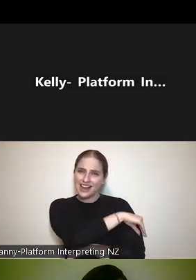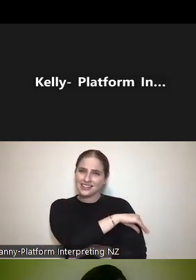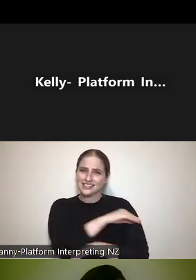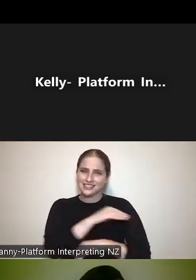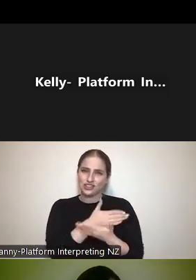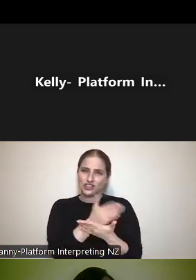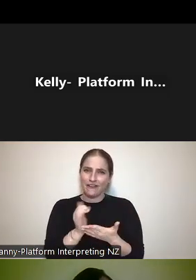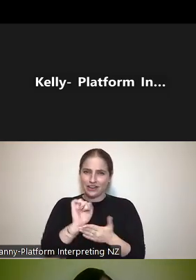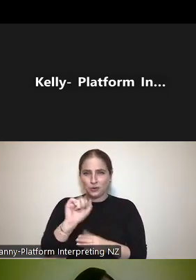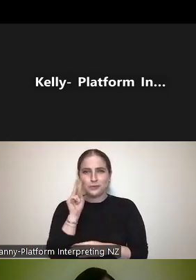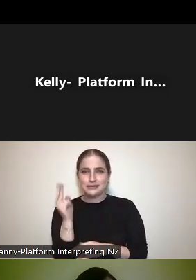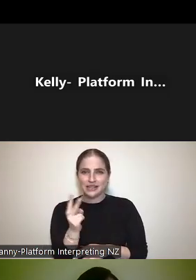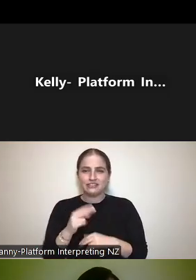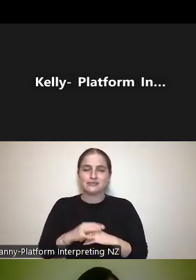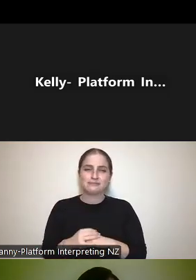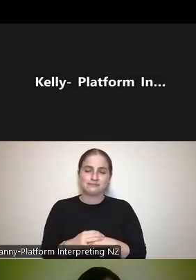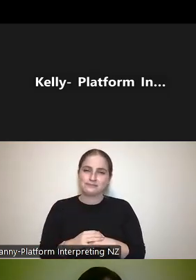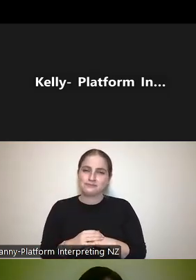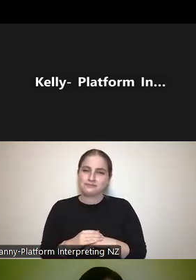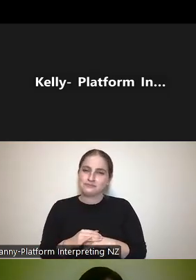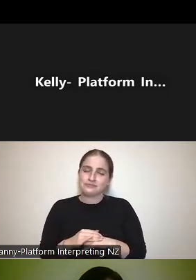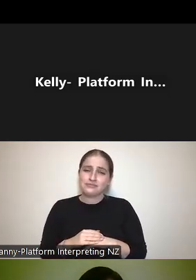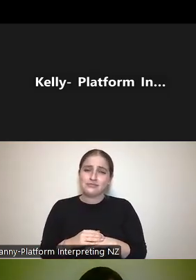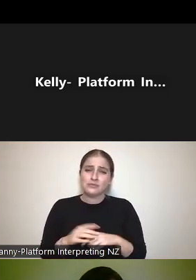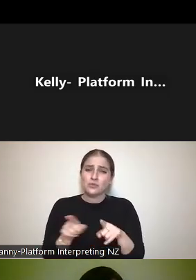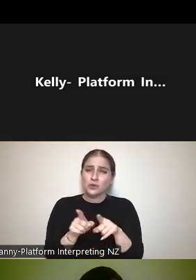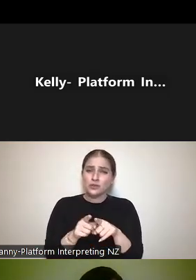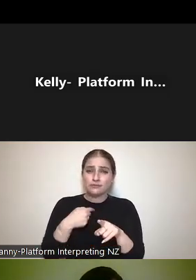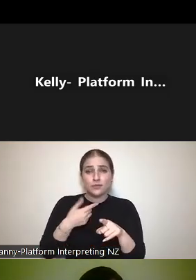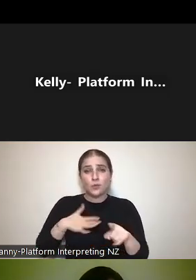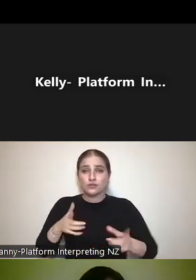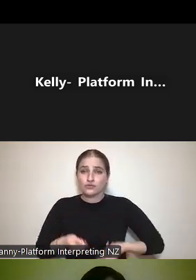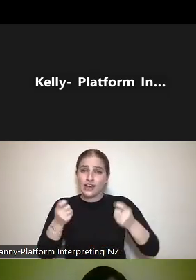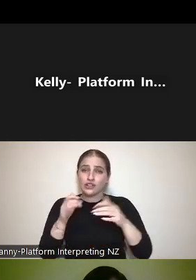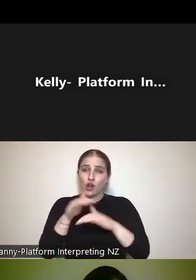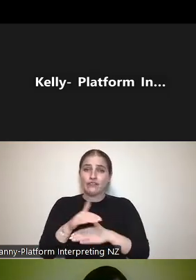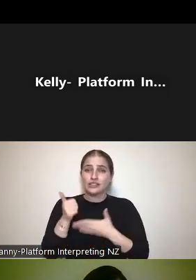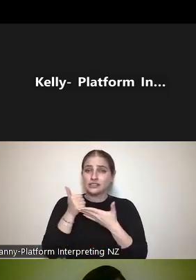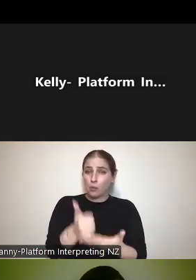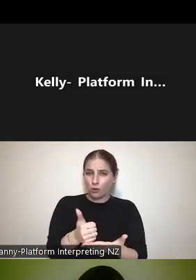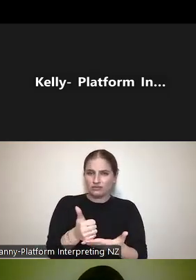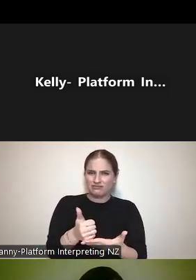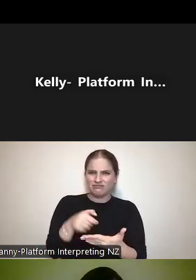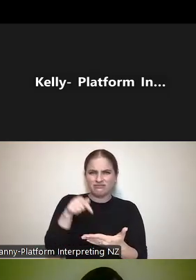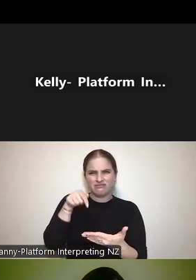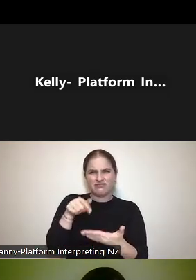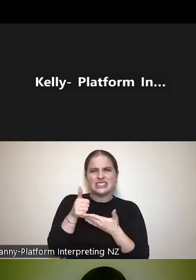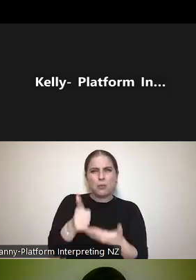So I also wanted to talk about support, for Deaf and disabled theater makers, artists,